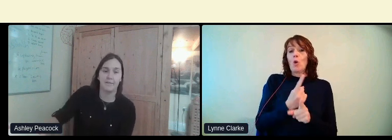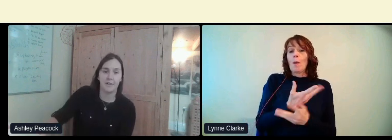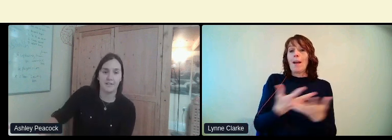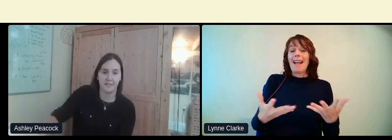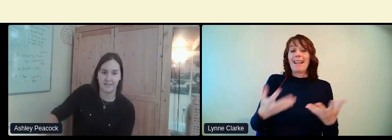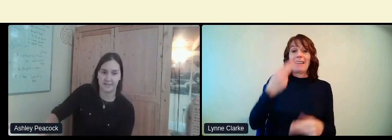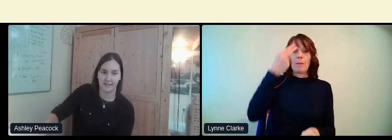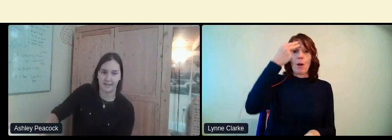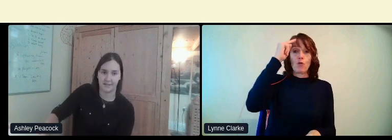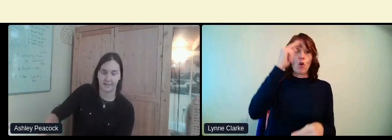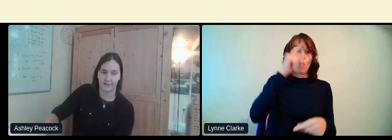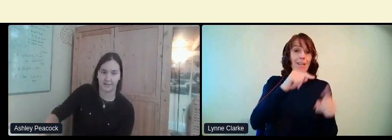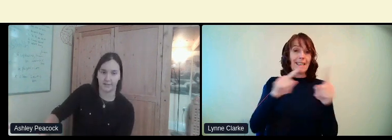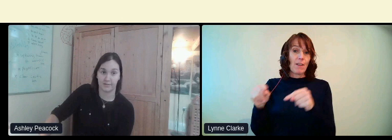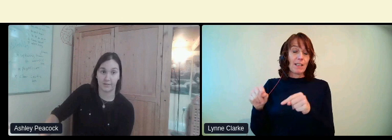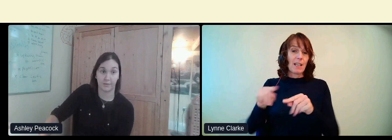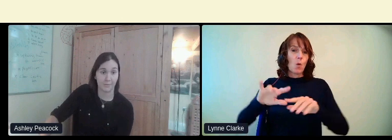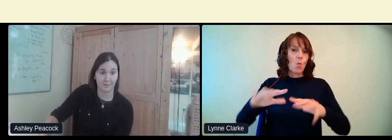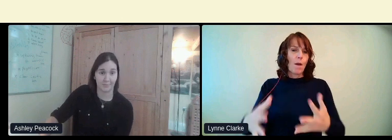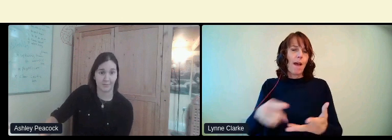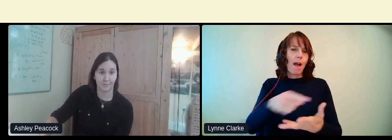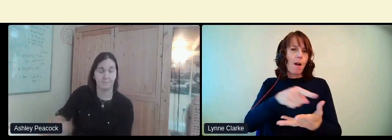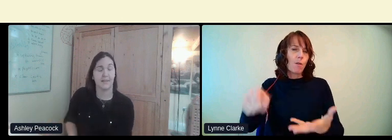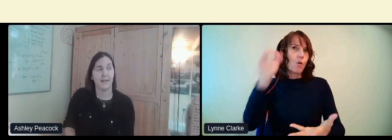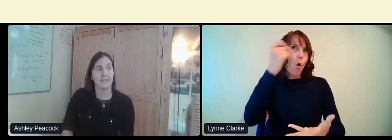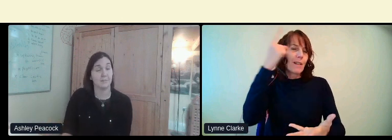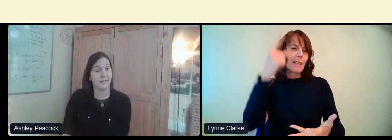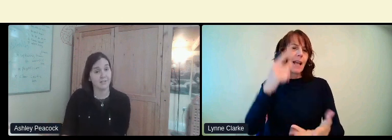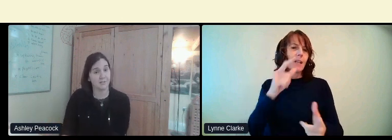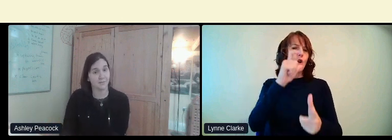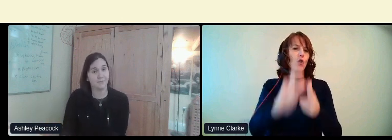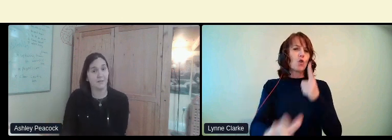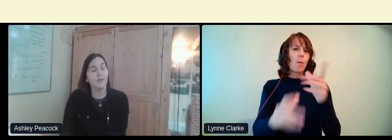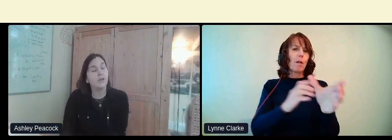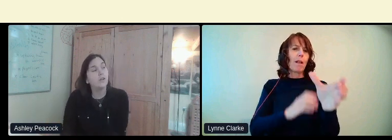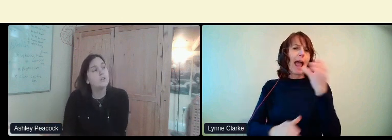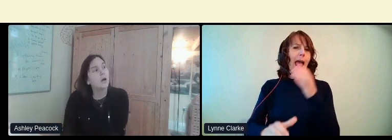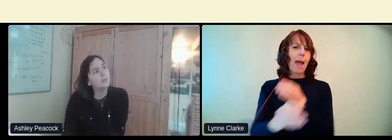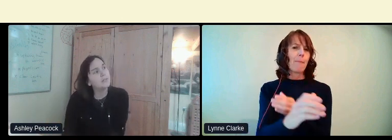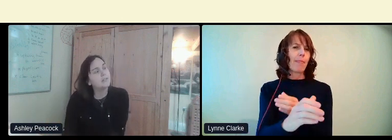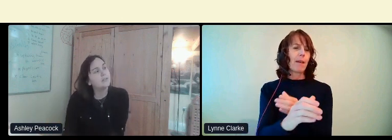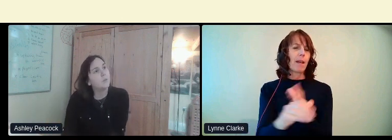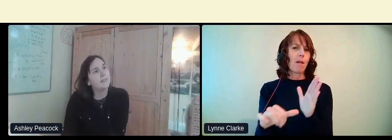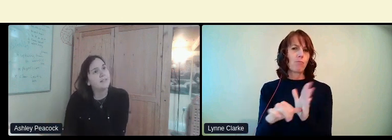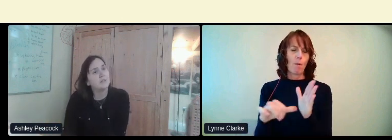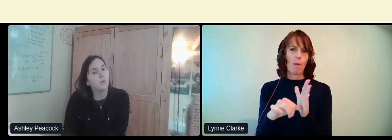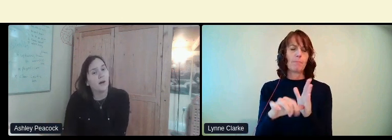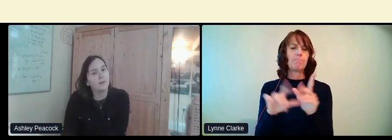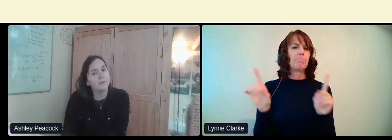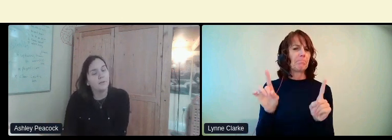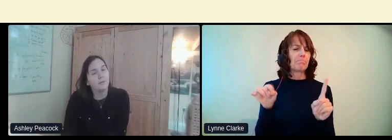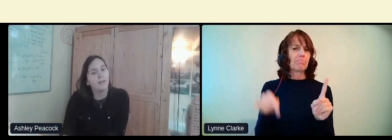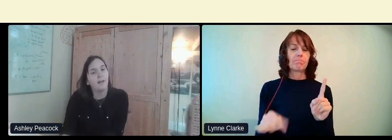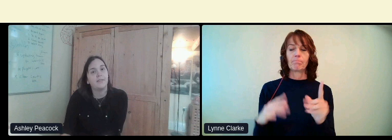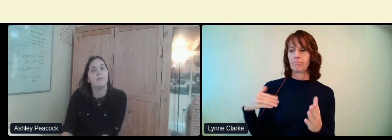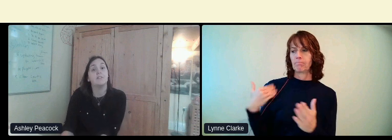first understanding the Double Empathy Problem and its implications. So up until 2012, there